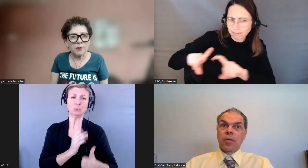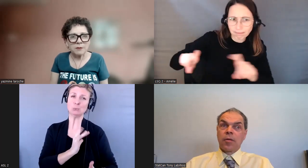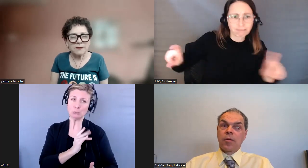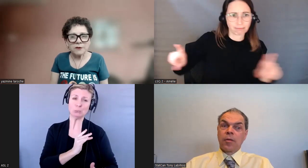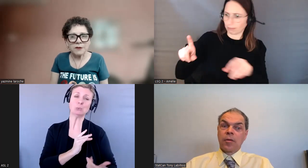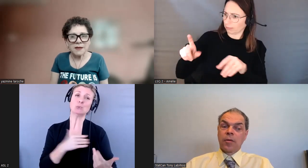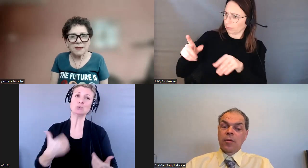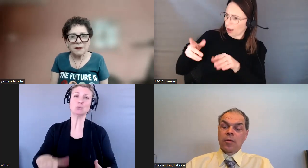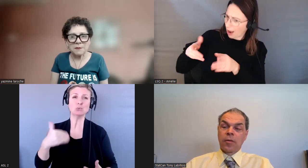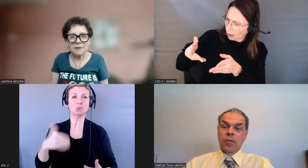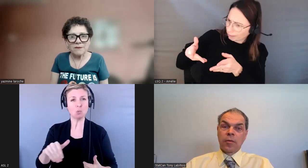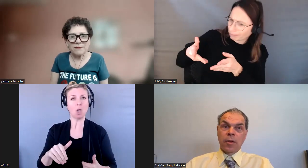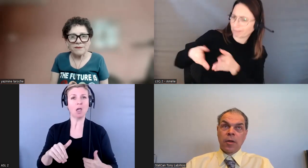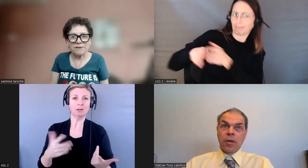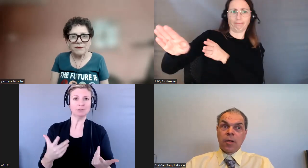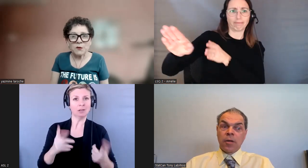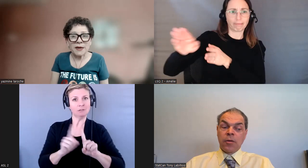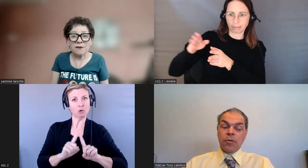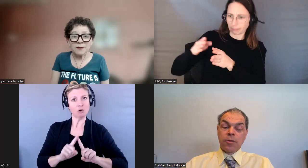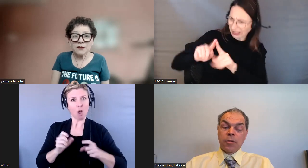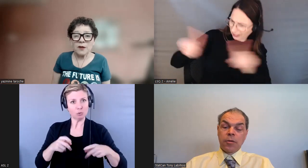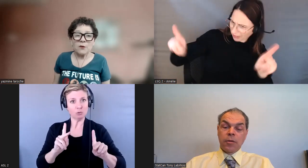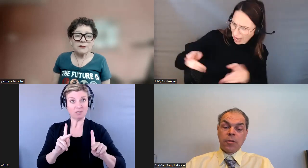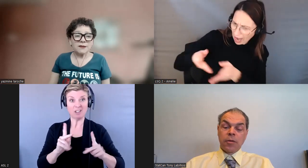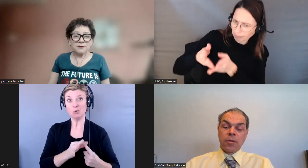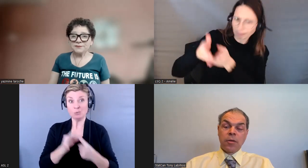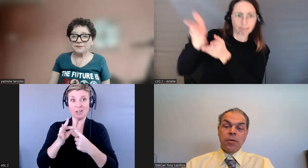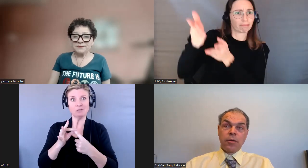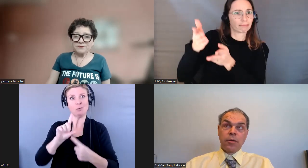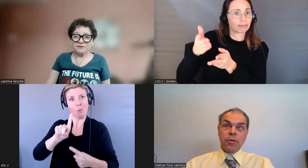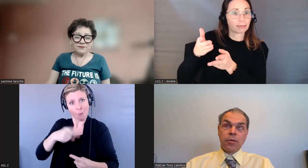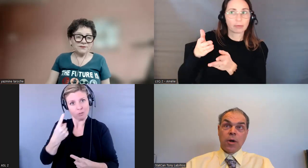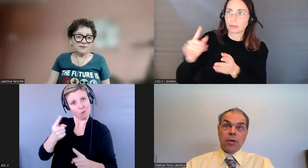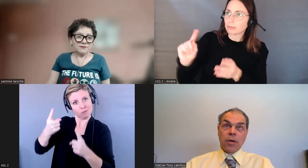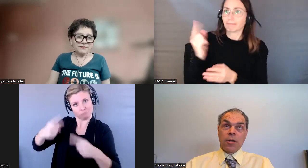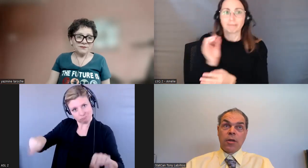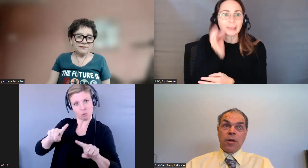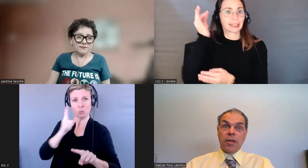public service I think so thank you that's a great question you certainly worked on a